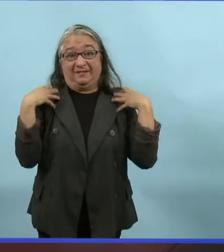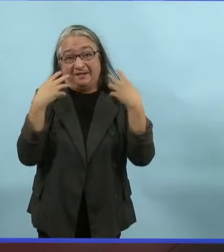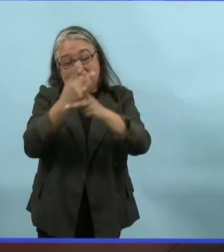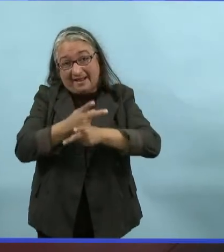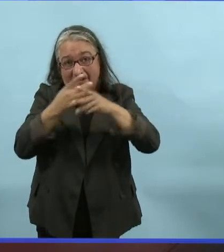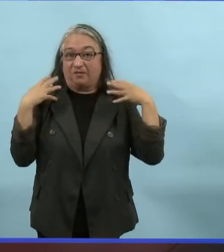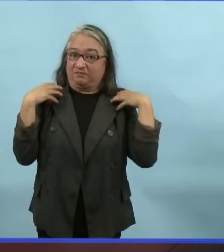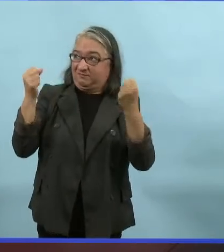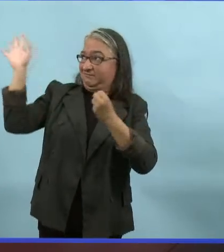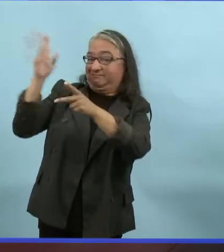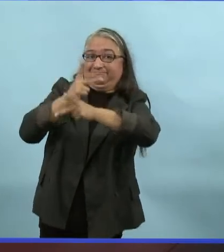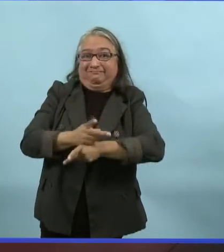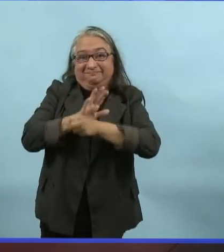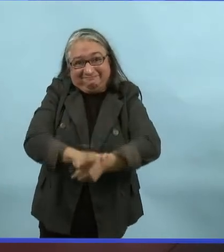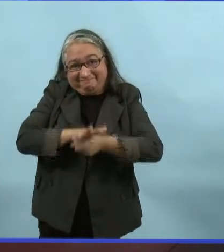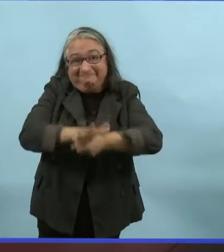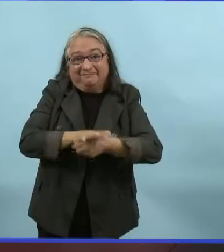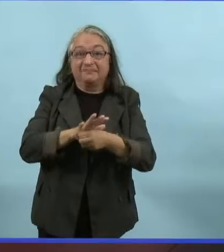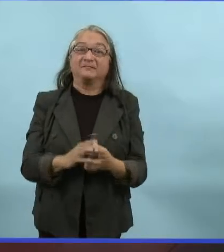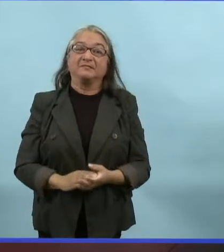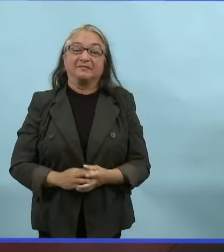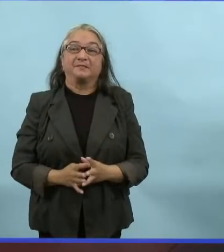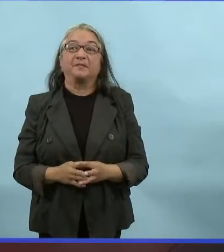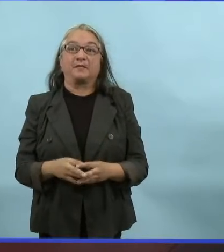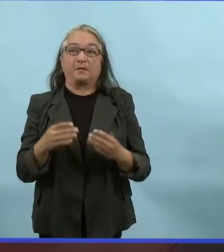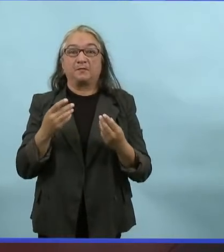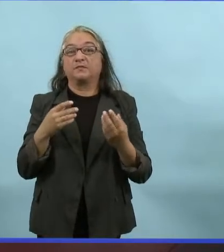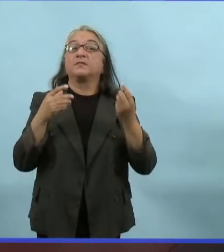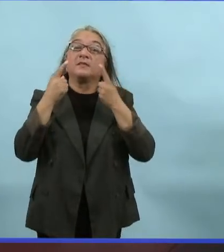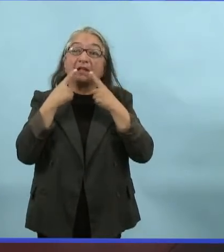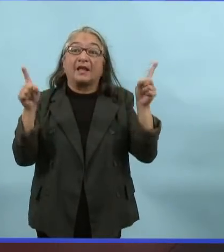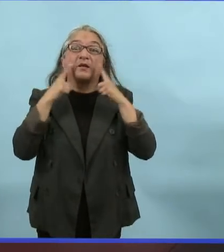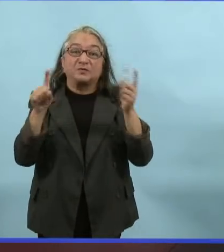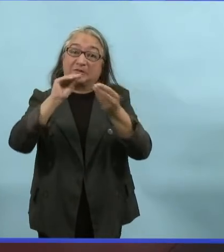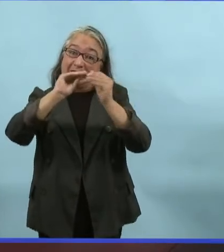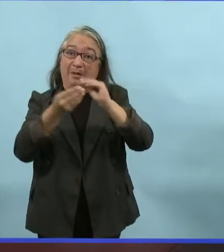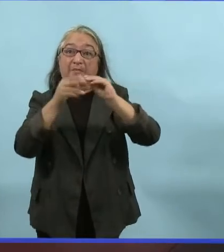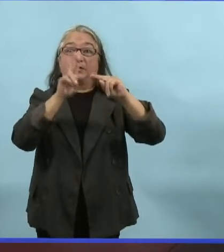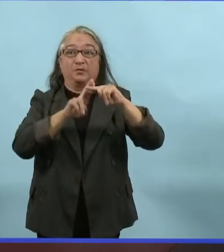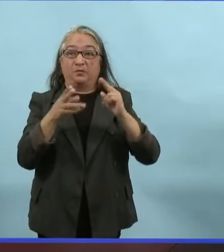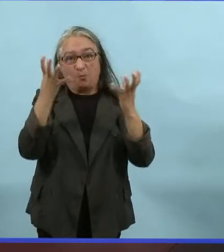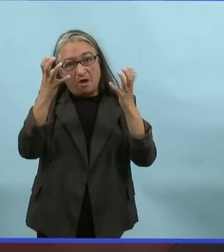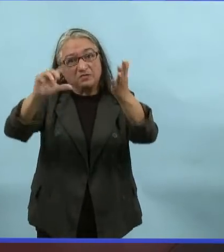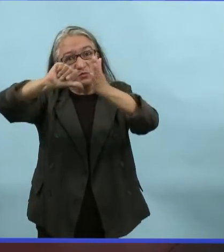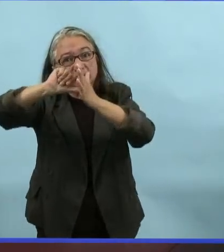because we want to show people the value of that vaccine show the almost immediate value of